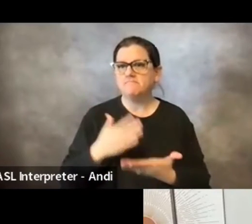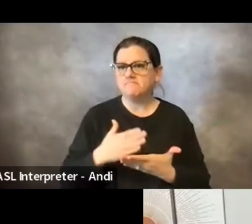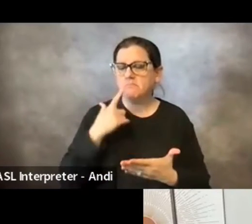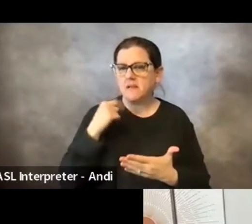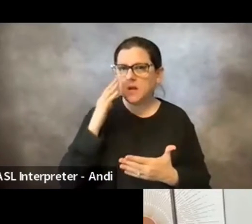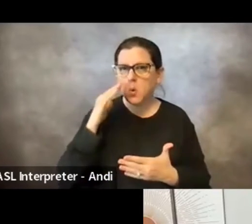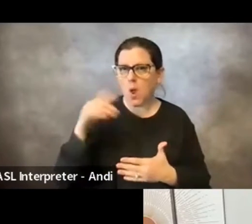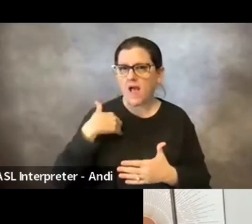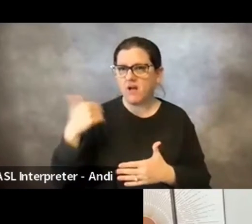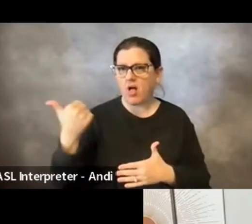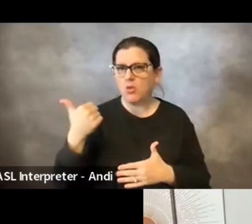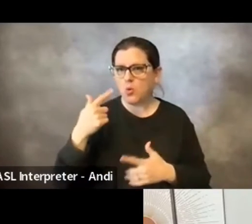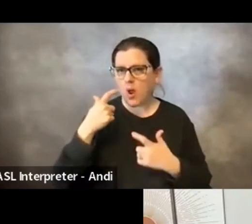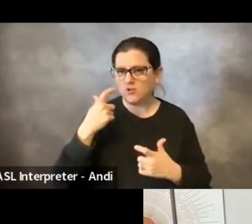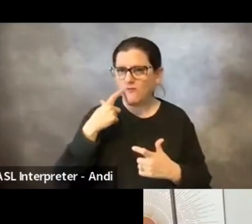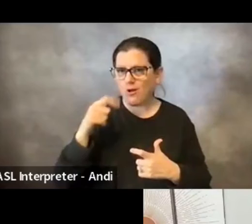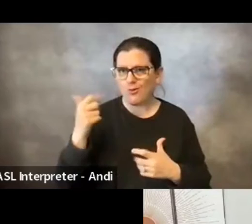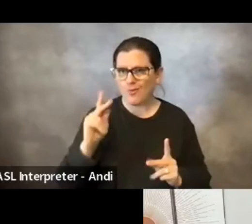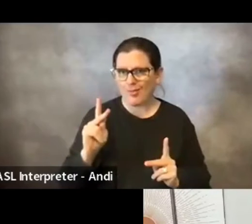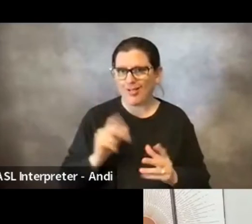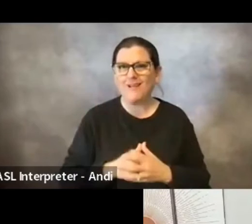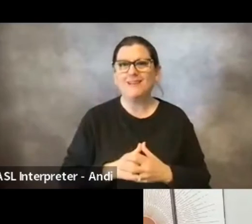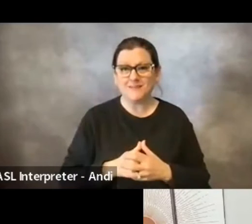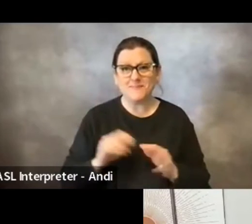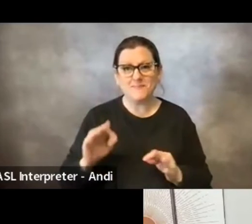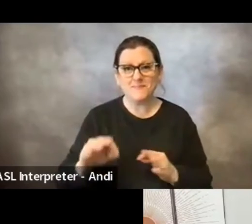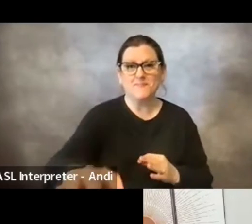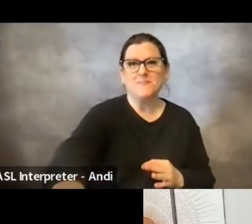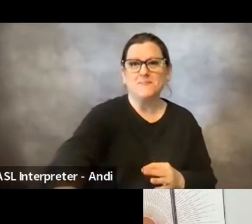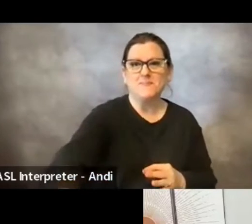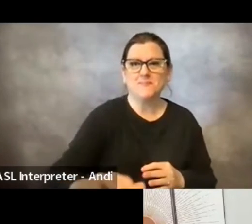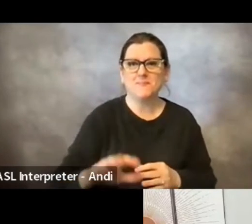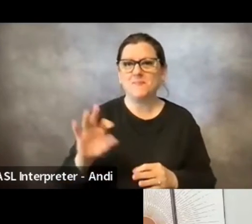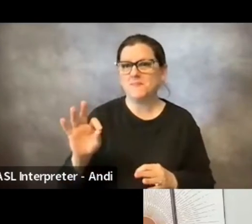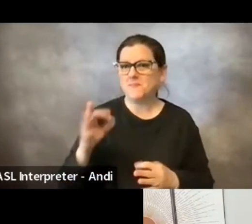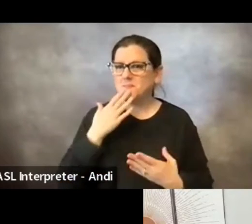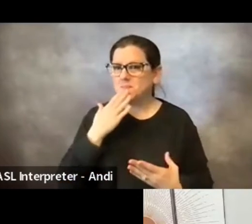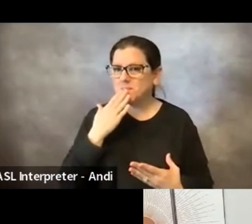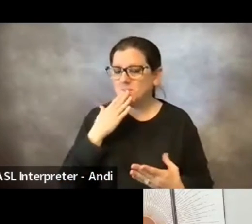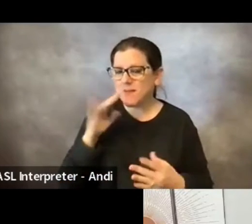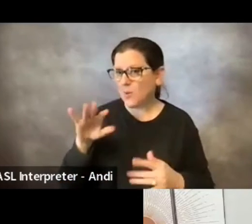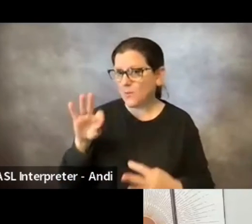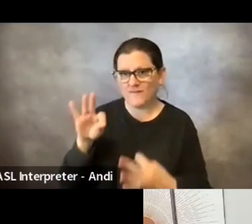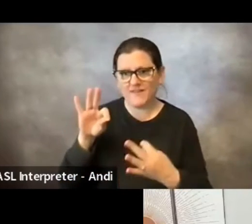for Eric or me or somebody? Rebeccah Wolfkiel: Yes, no, I think thank you. That was that was perfect and great way to